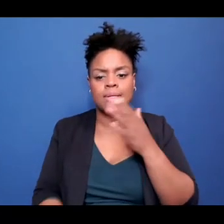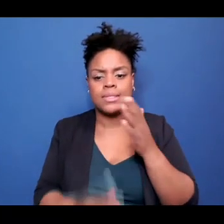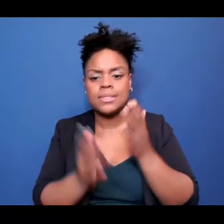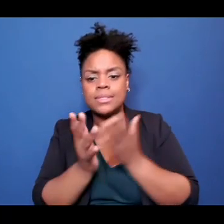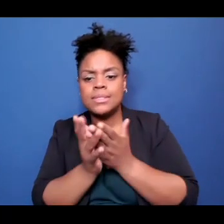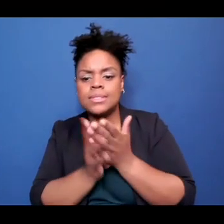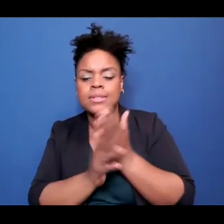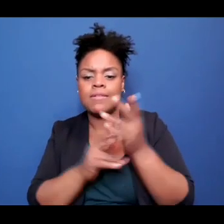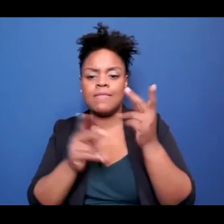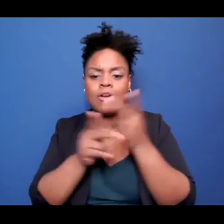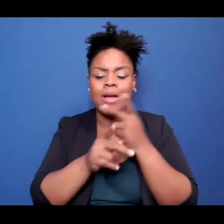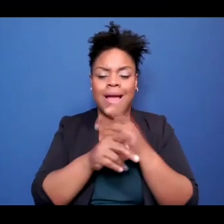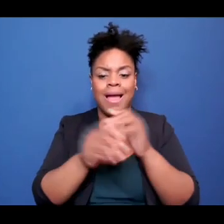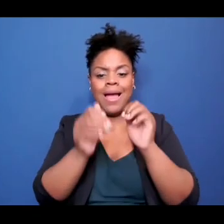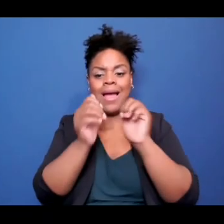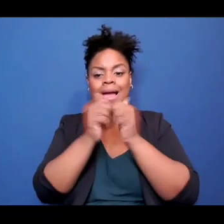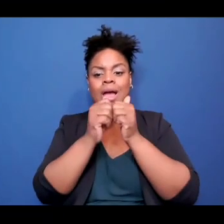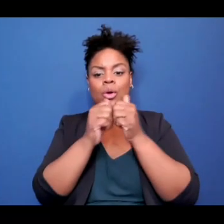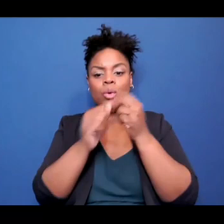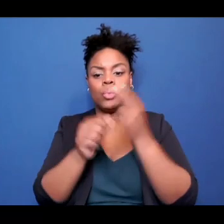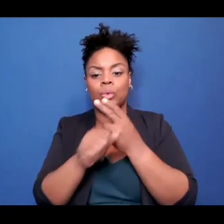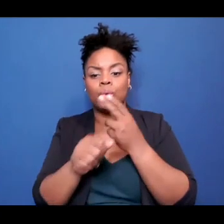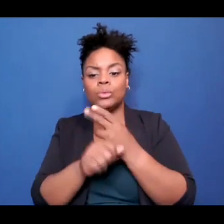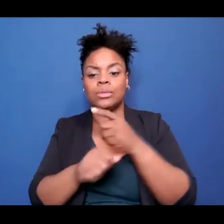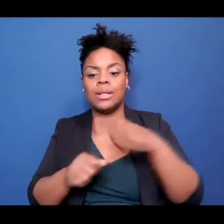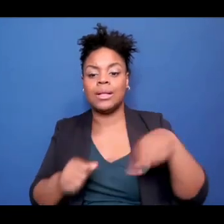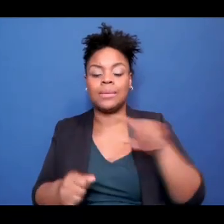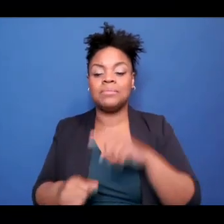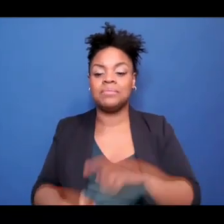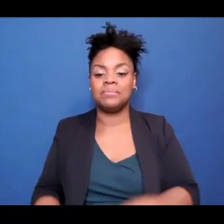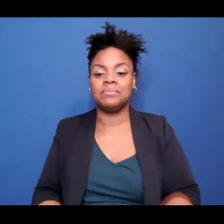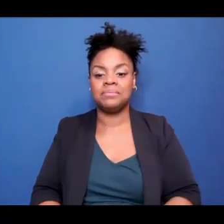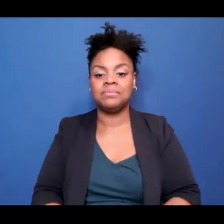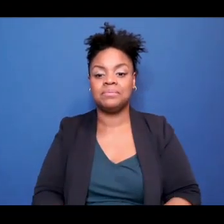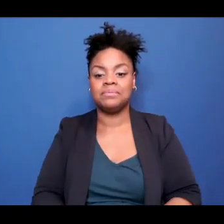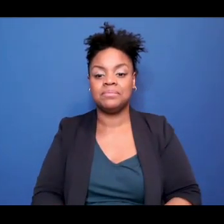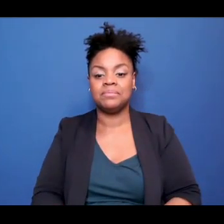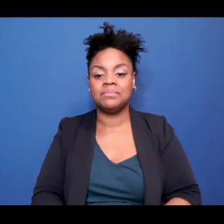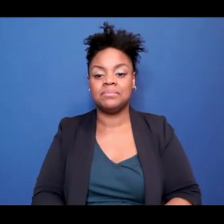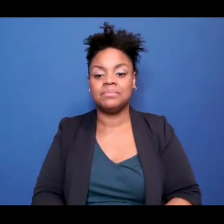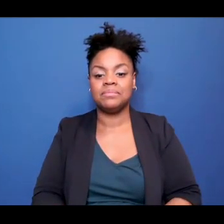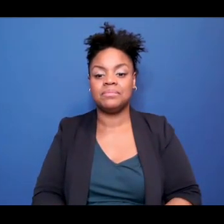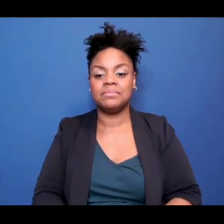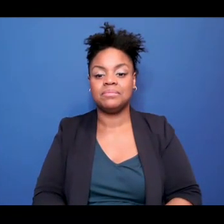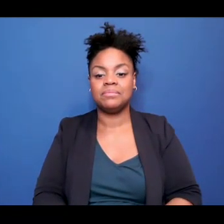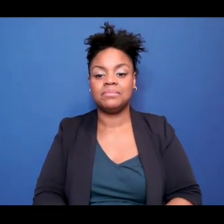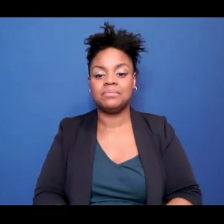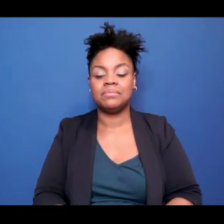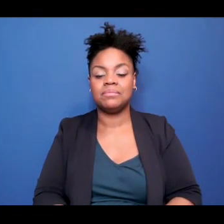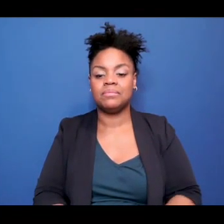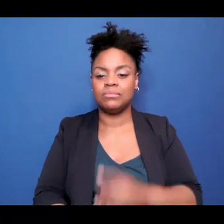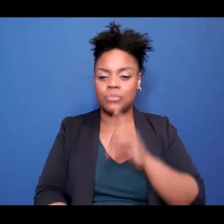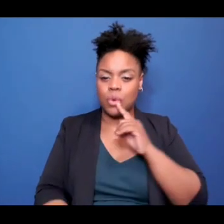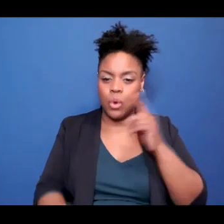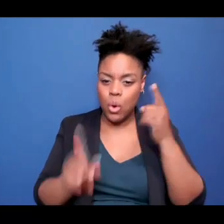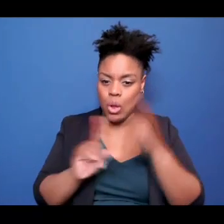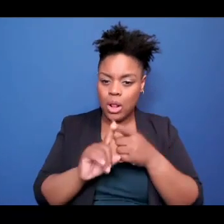CHOICES ABOUT HOW TO ENGAGE OR REJECT BLACK PEOPLE BOTH AS CONSUMERS AND AS ENTREPRENEURS. IT MELDED WITH DOMINANT RACIAL